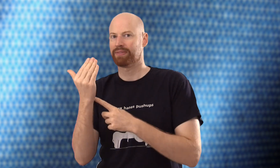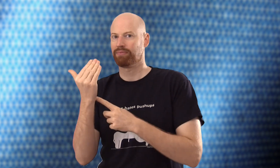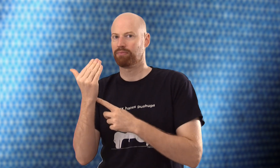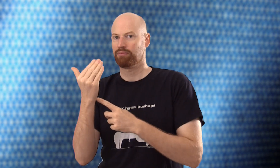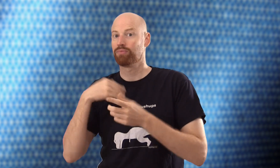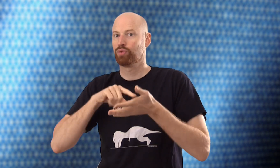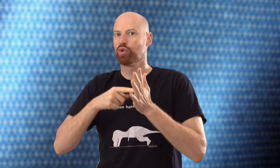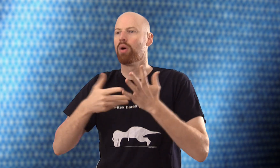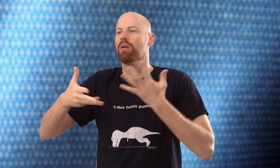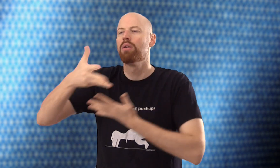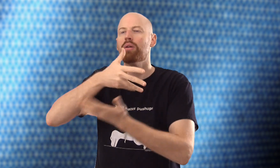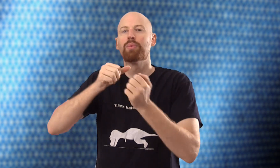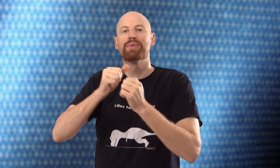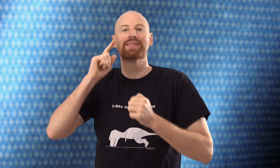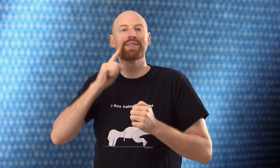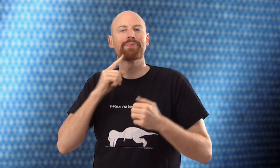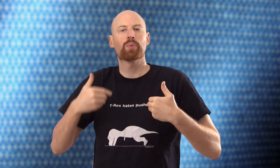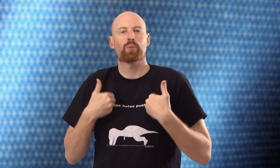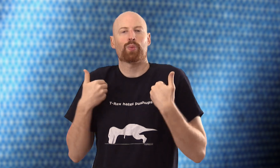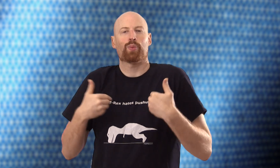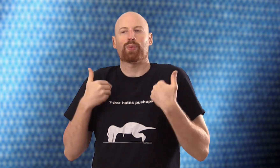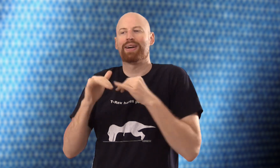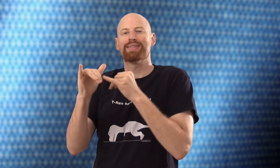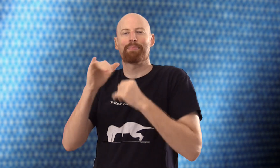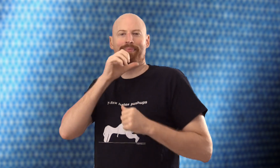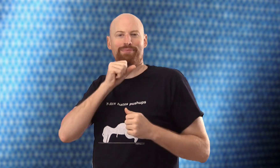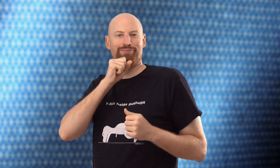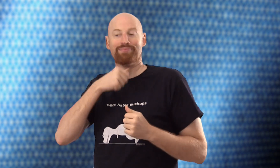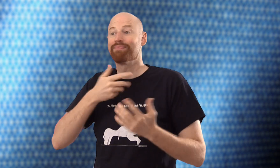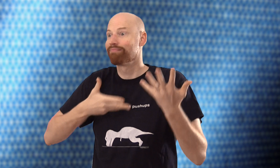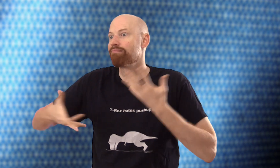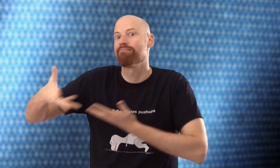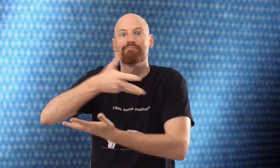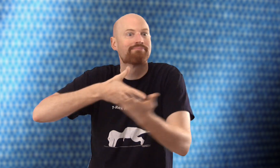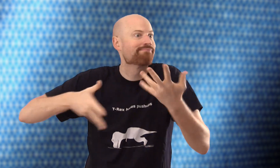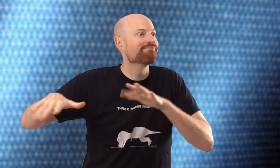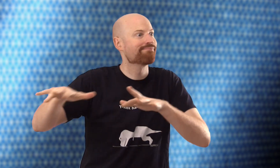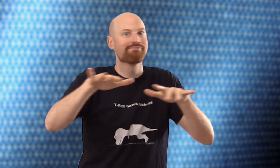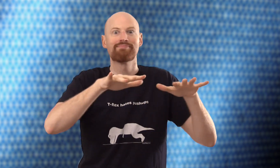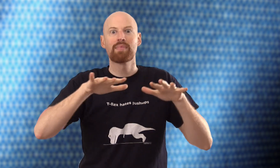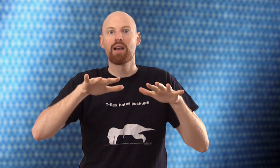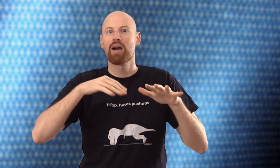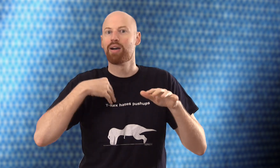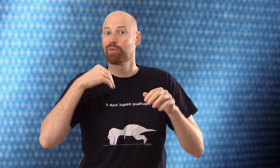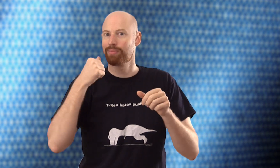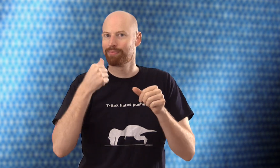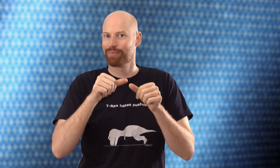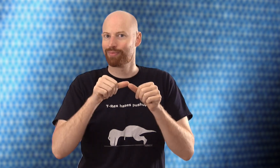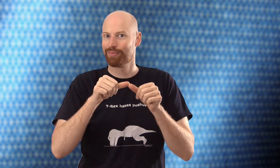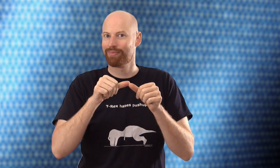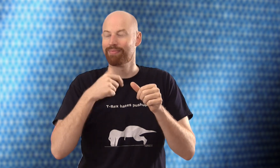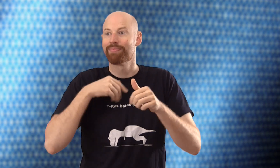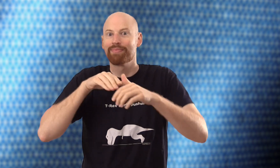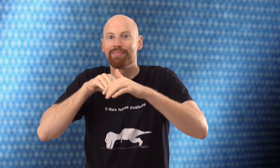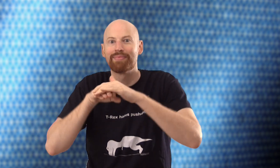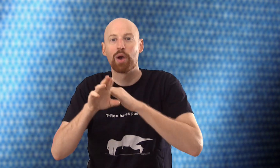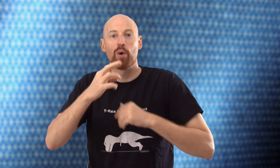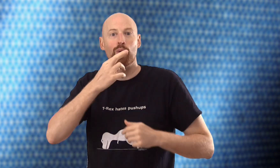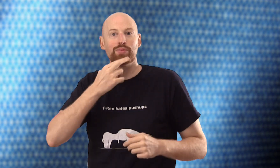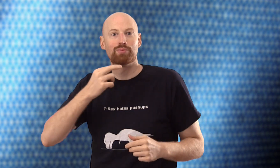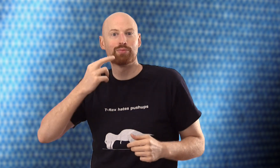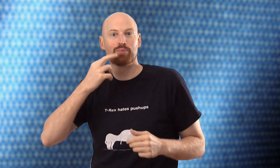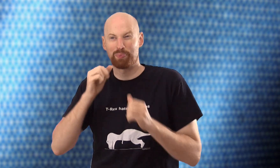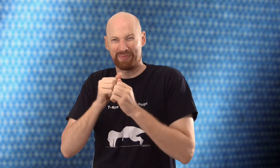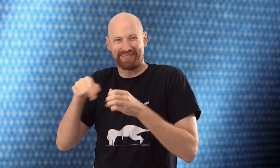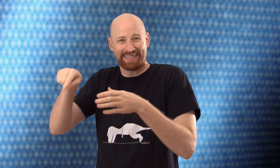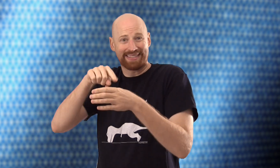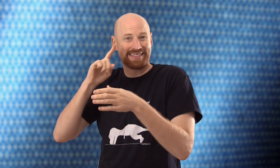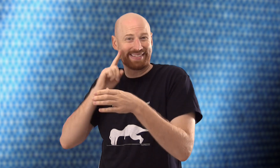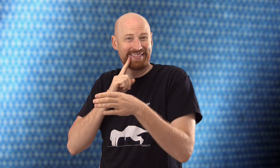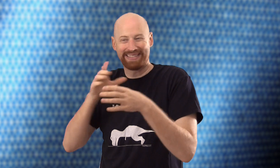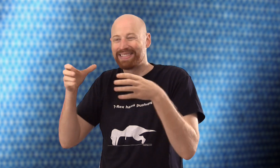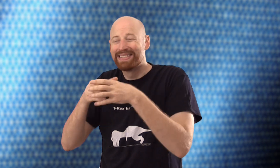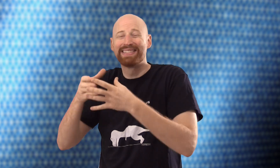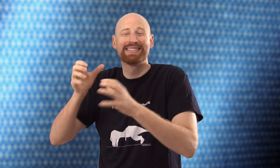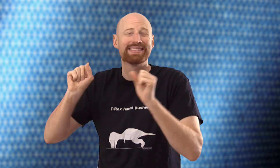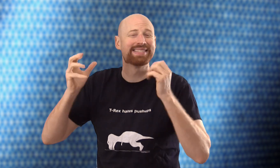hanging out with Deaf kids my age. I remember going into a restaurant with them and you know what it's like in